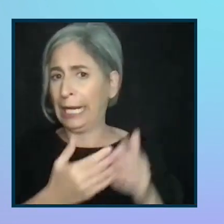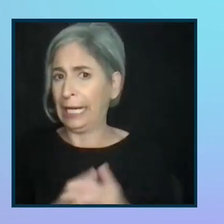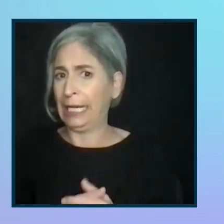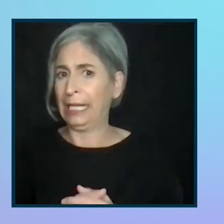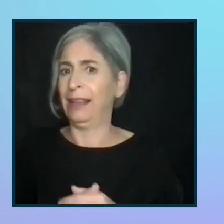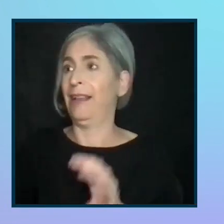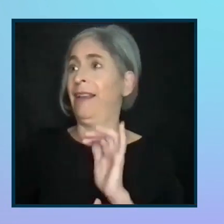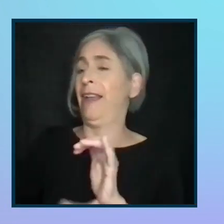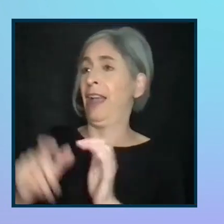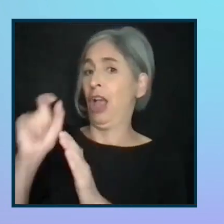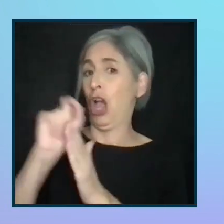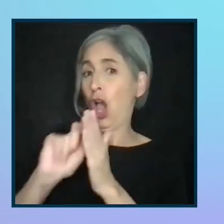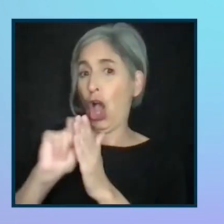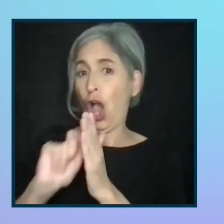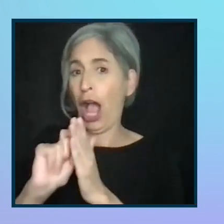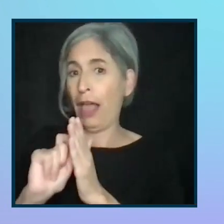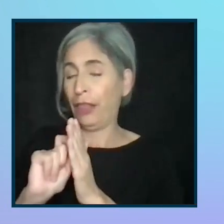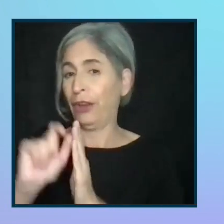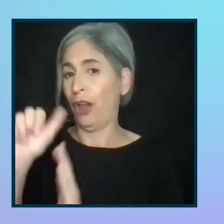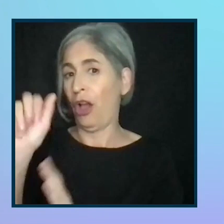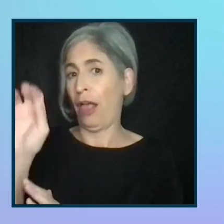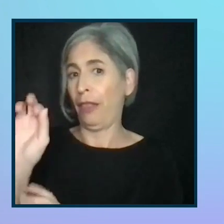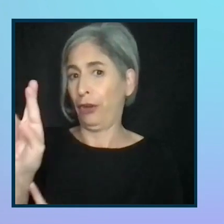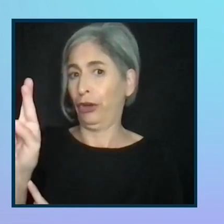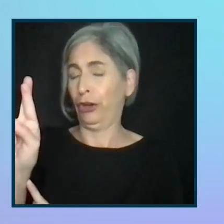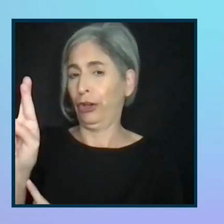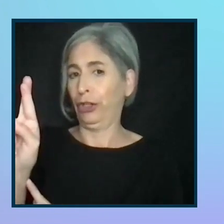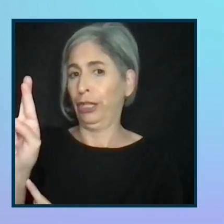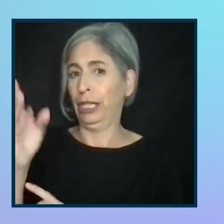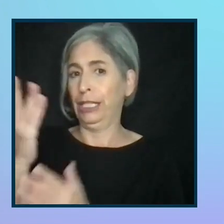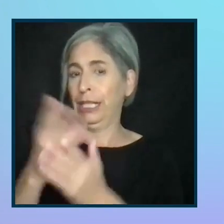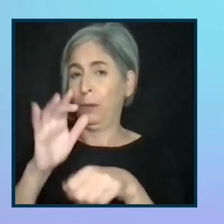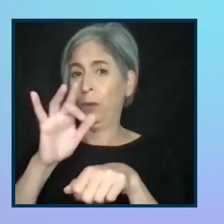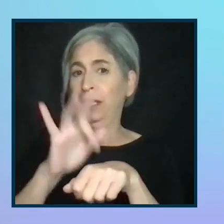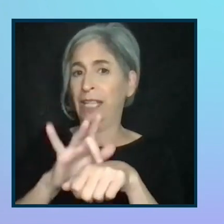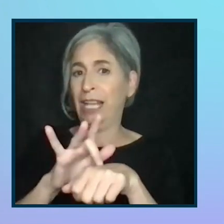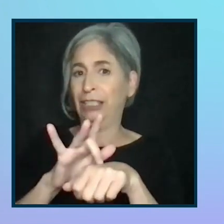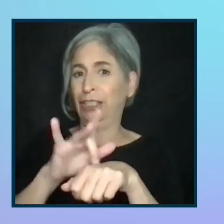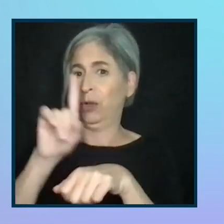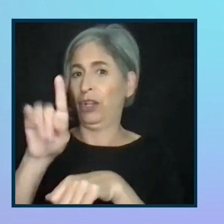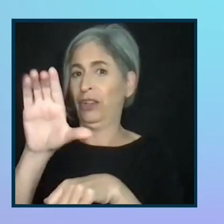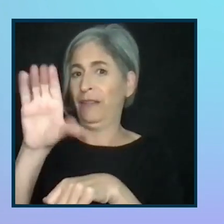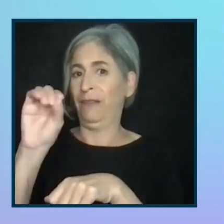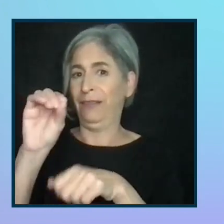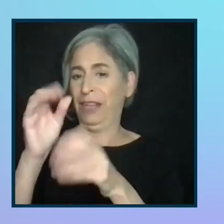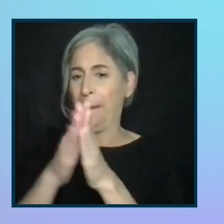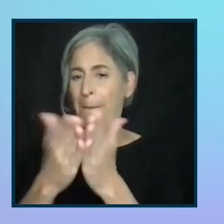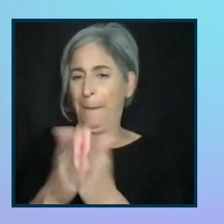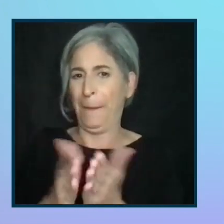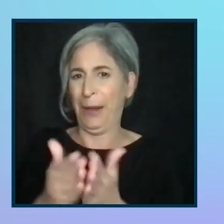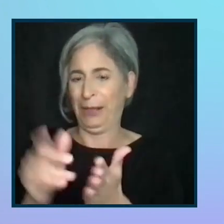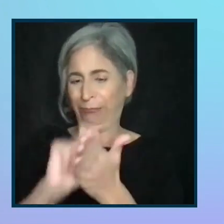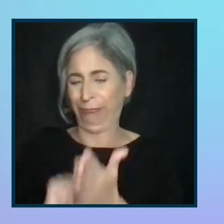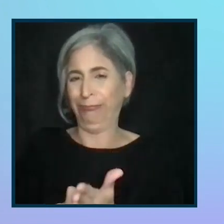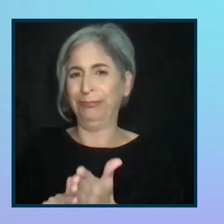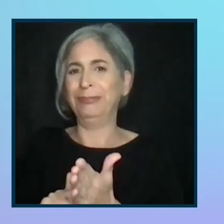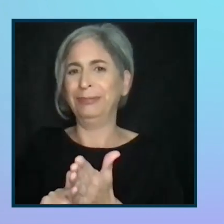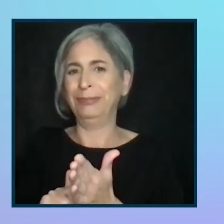Authors as someone who has touched 150 books, are rarely granted authority.